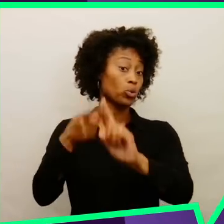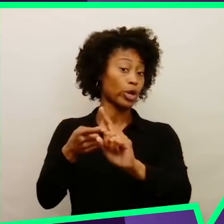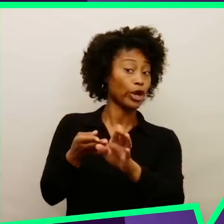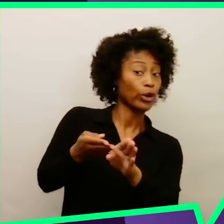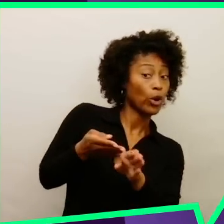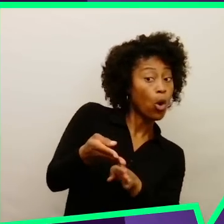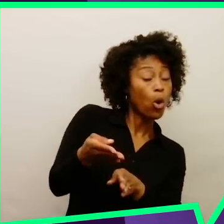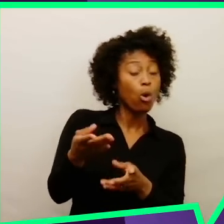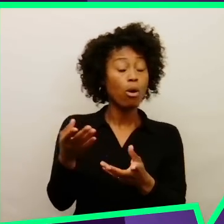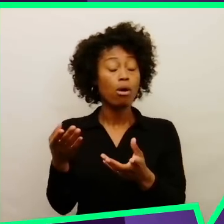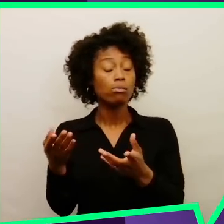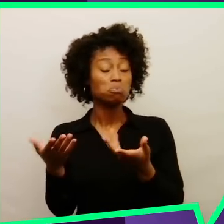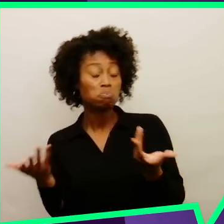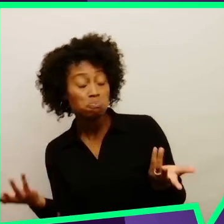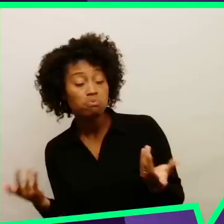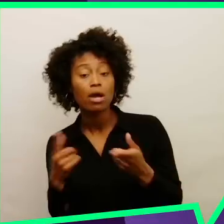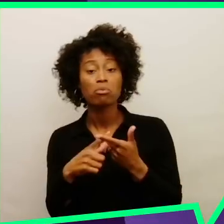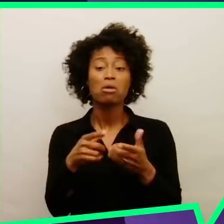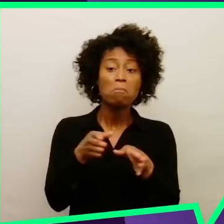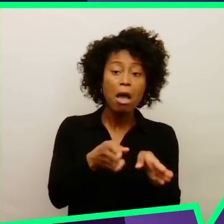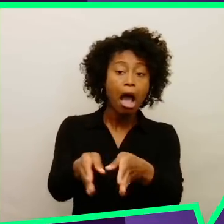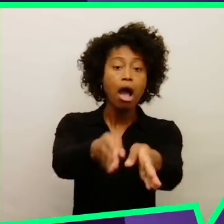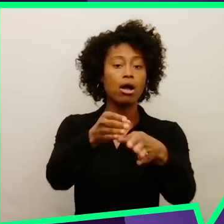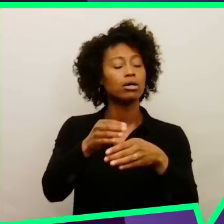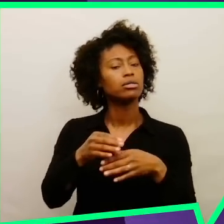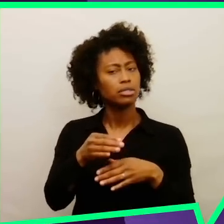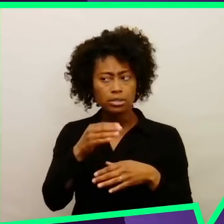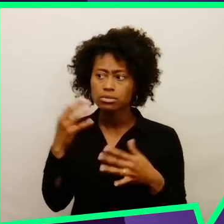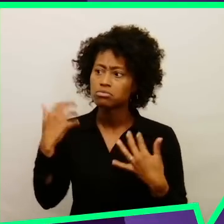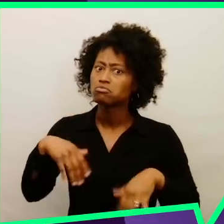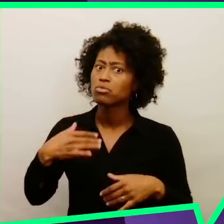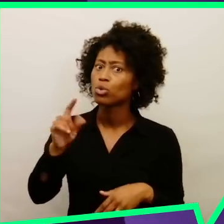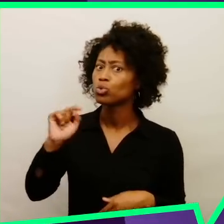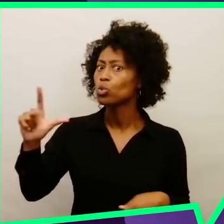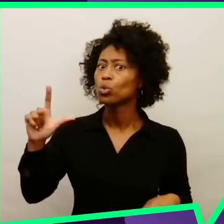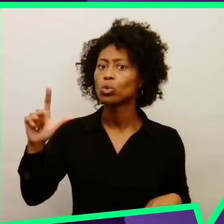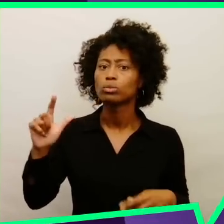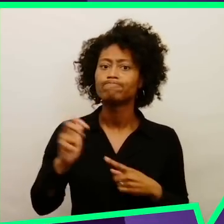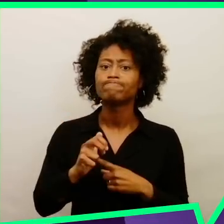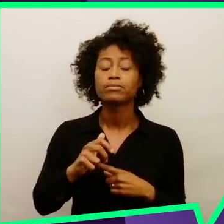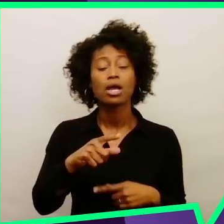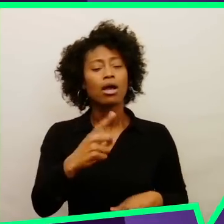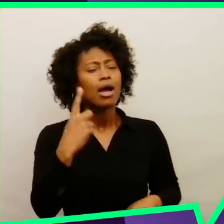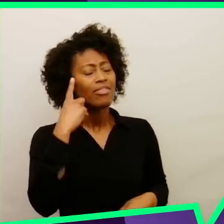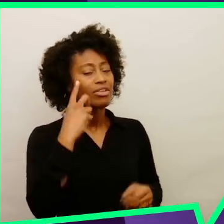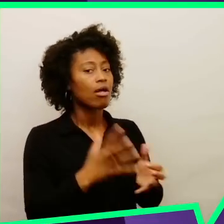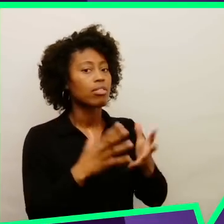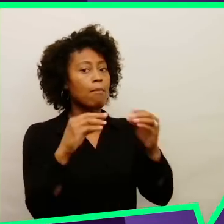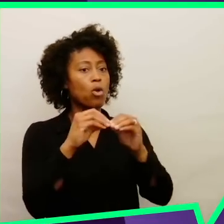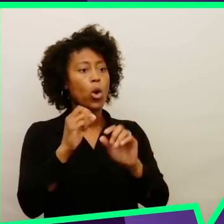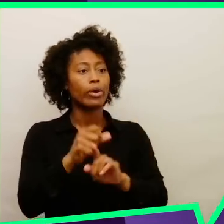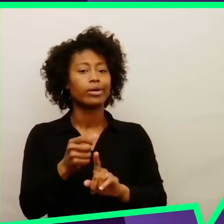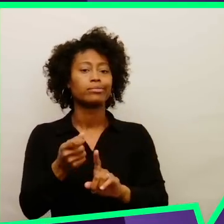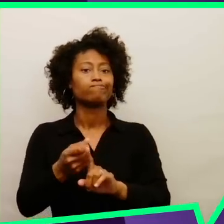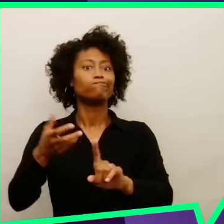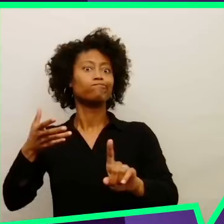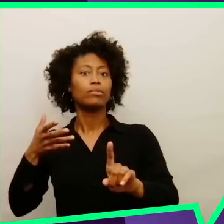It's a tremendous tool. It really is. I hope that showed them that there's a lot more behind the scenes than in, not just the development, but there's